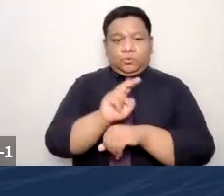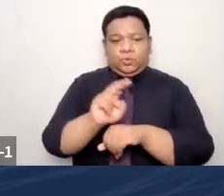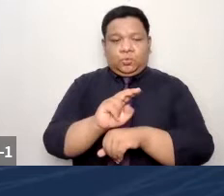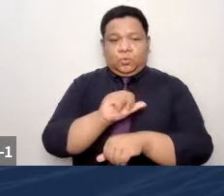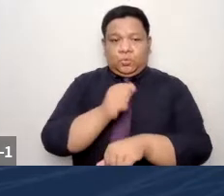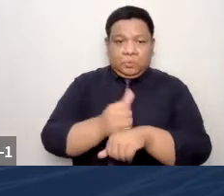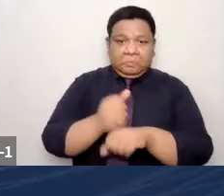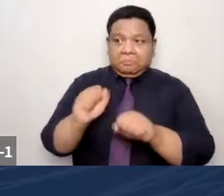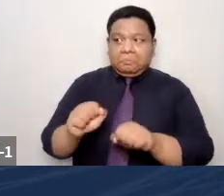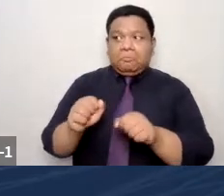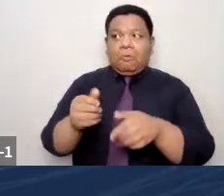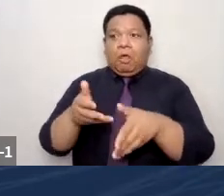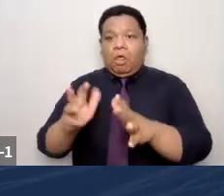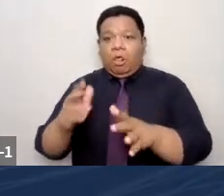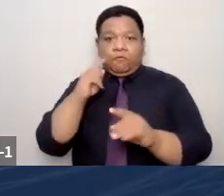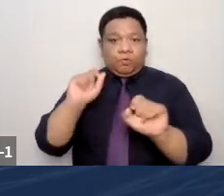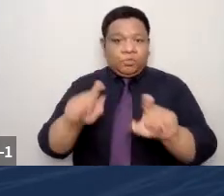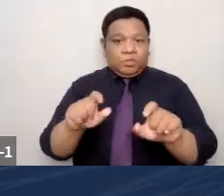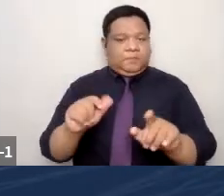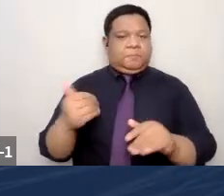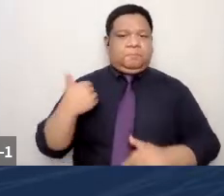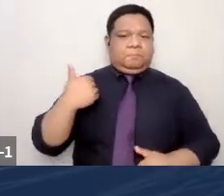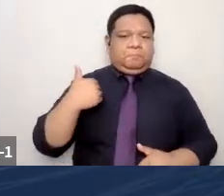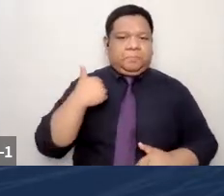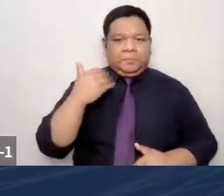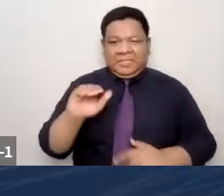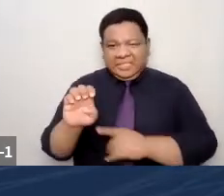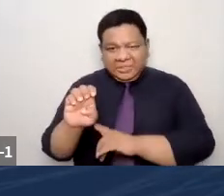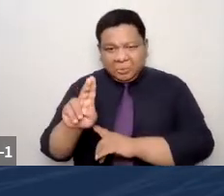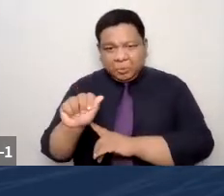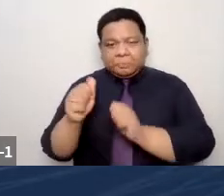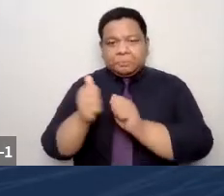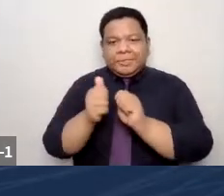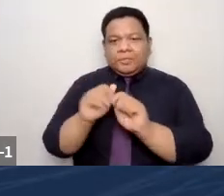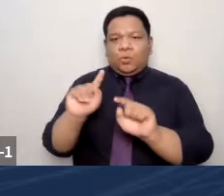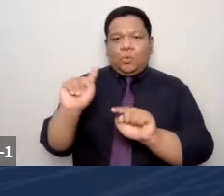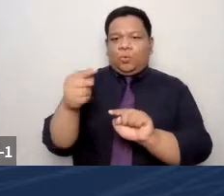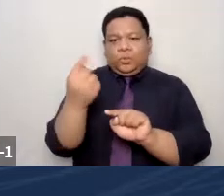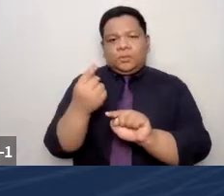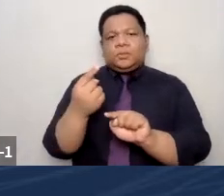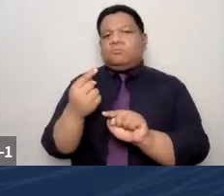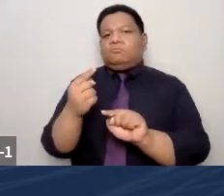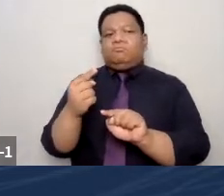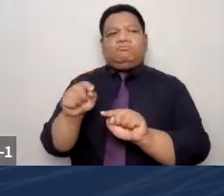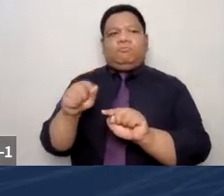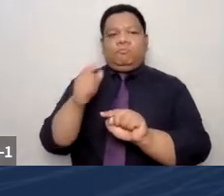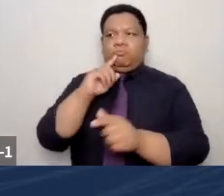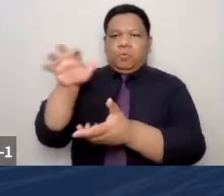They are not allowed to be sold for public purchase.